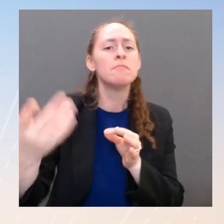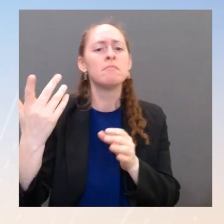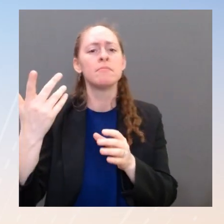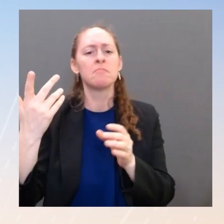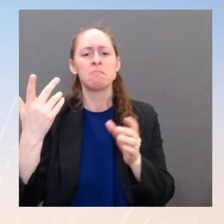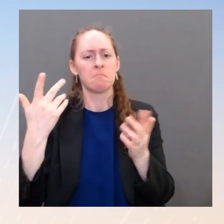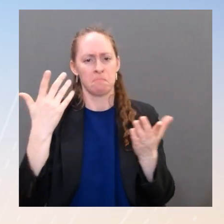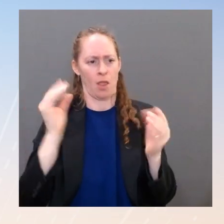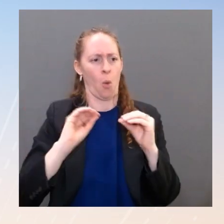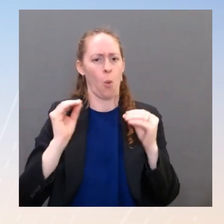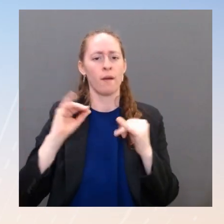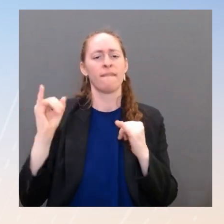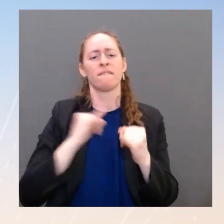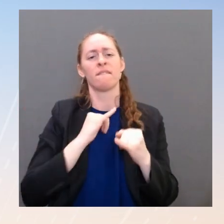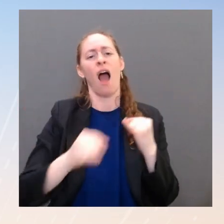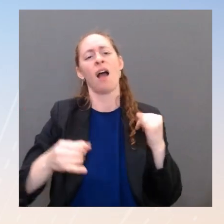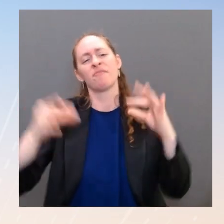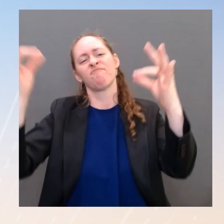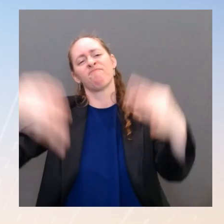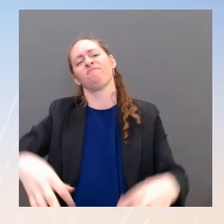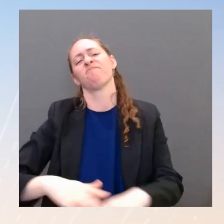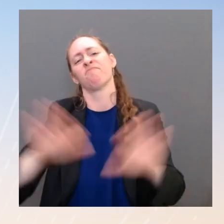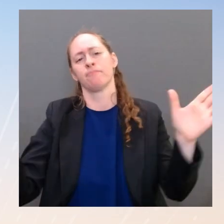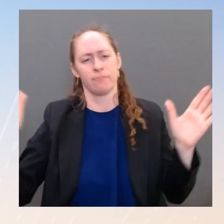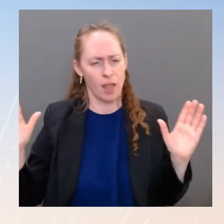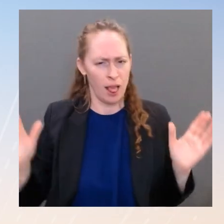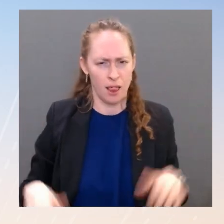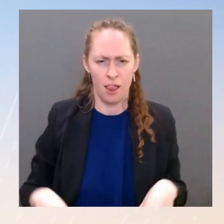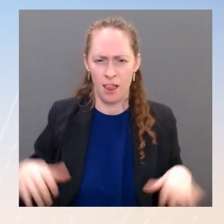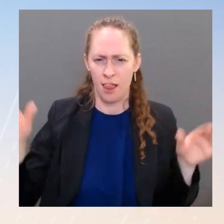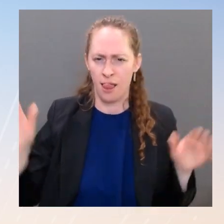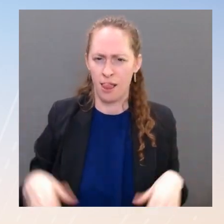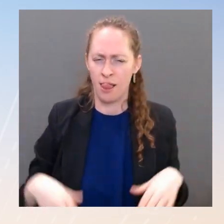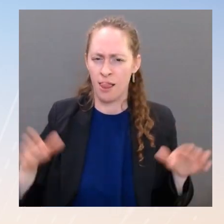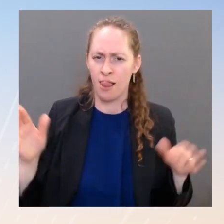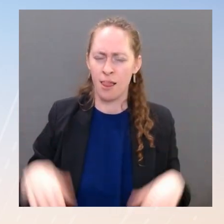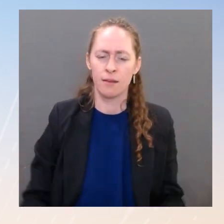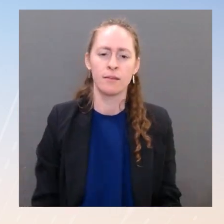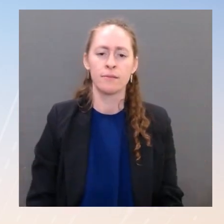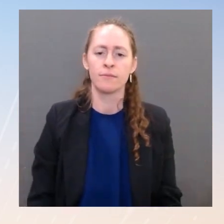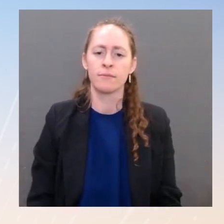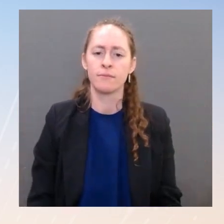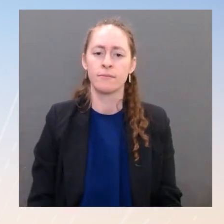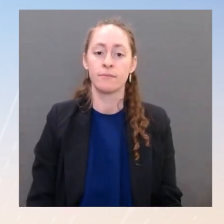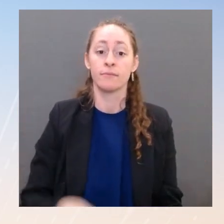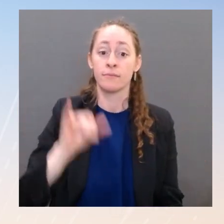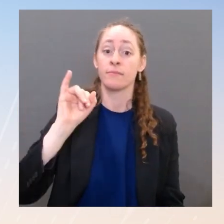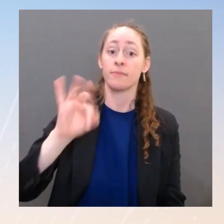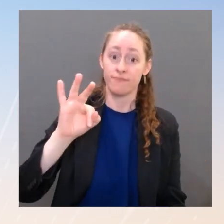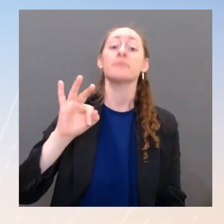But -- but "in advance of that" is what we have said. Go ahead. The Press: Thank you. Two questions. One, on the President's agenda in this